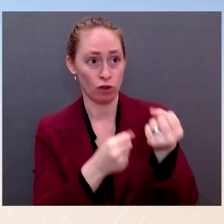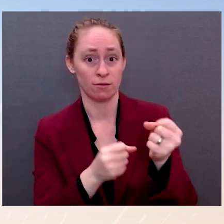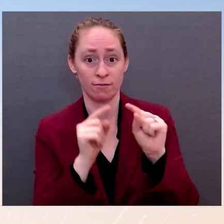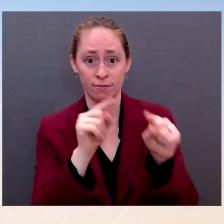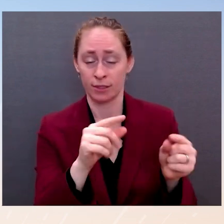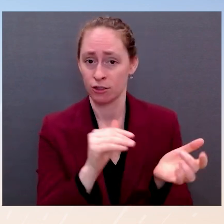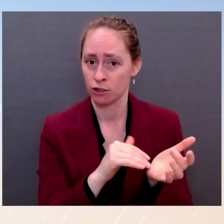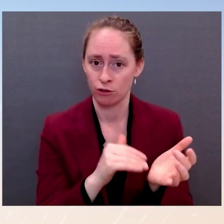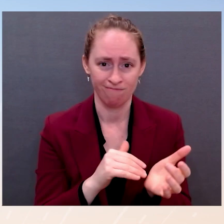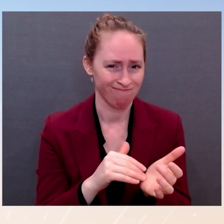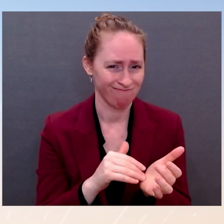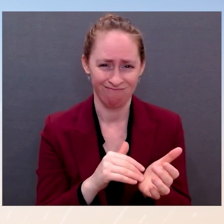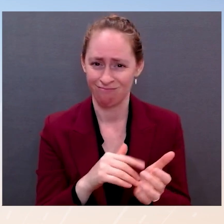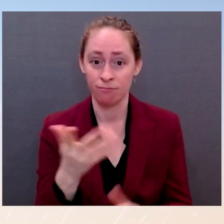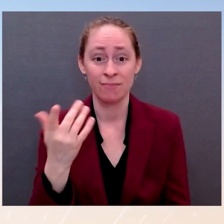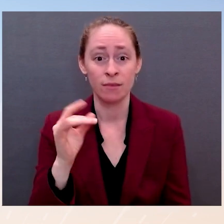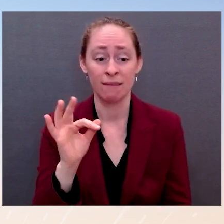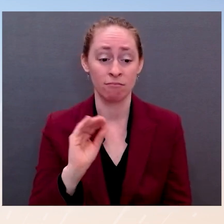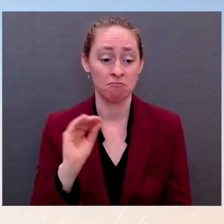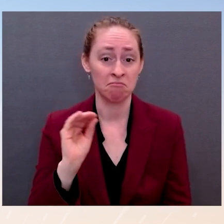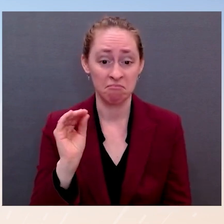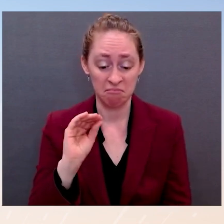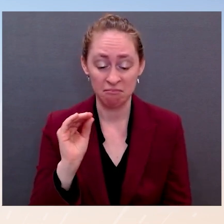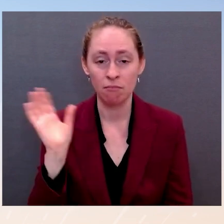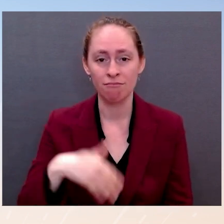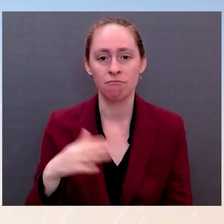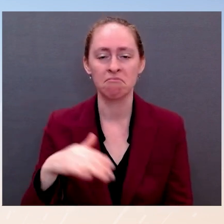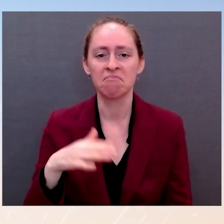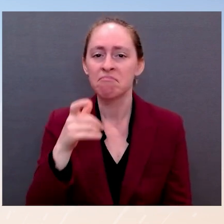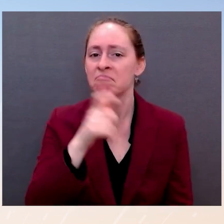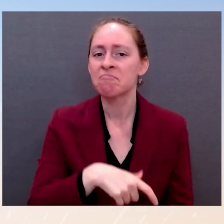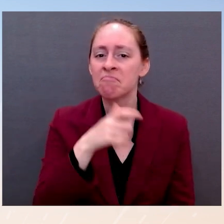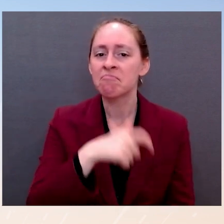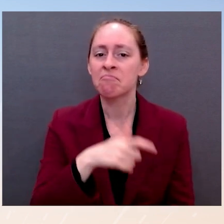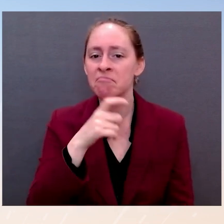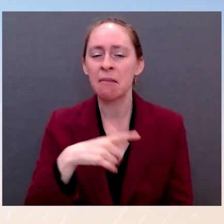particularly when there's, you know, and there's nothing wrong or it doesn't appear to be anything wrong.